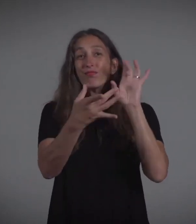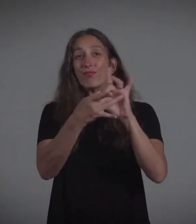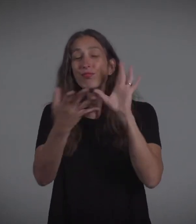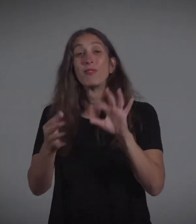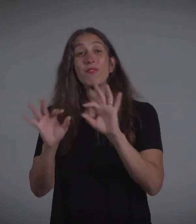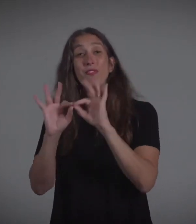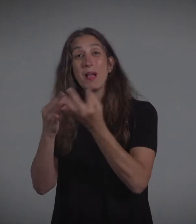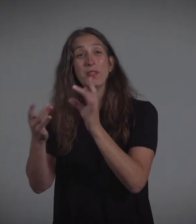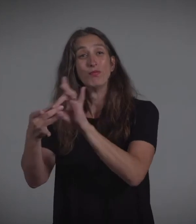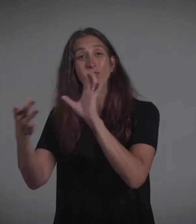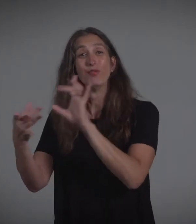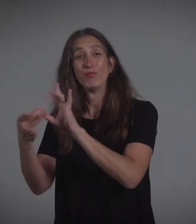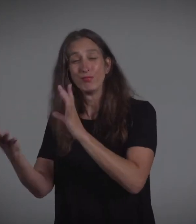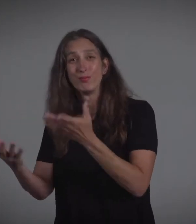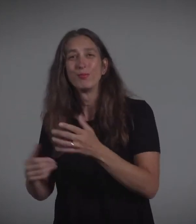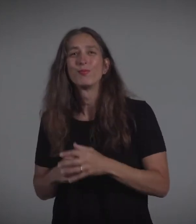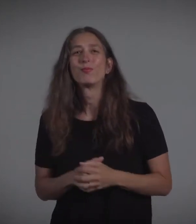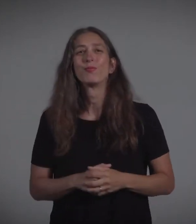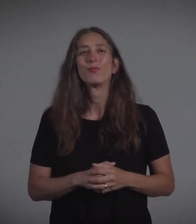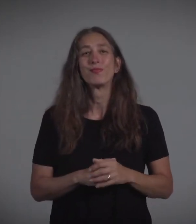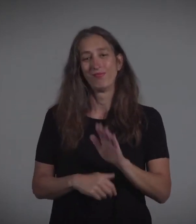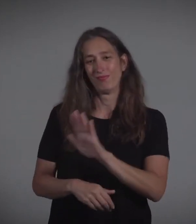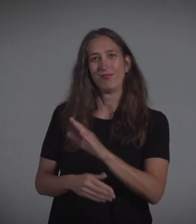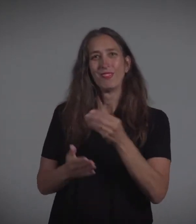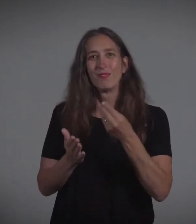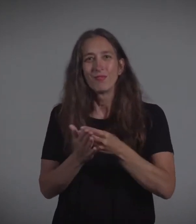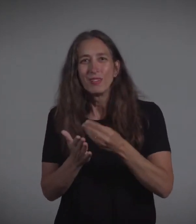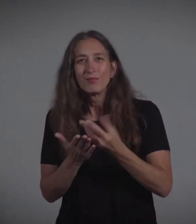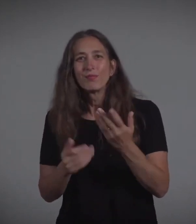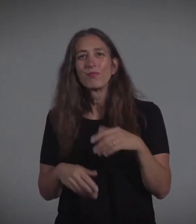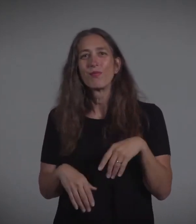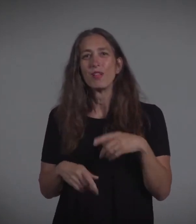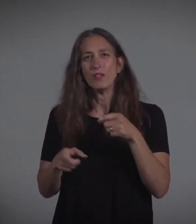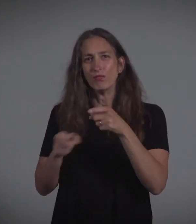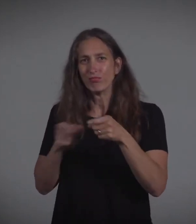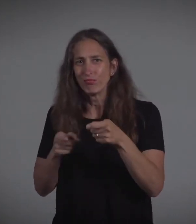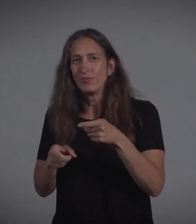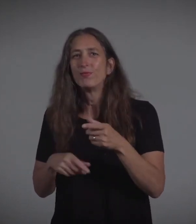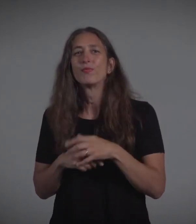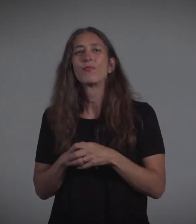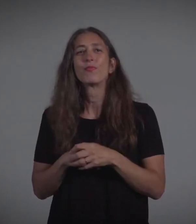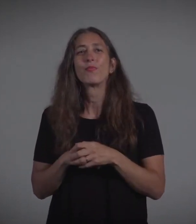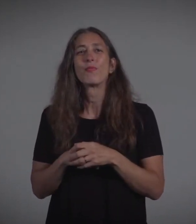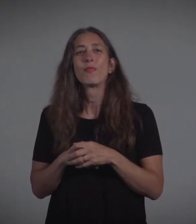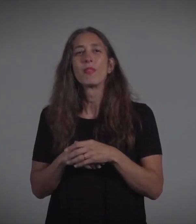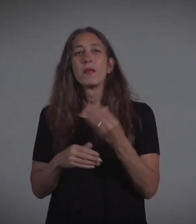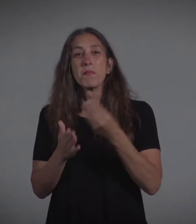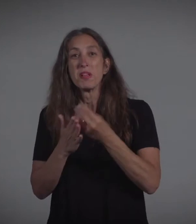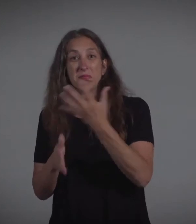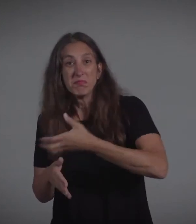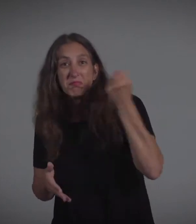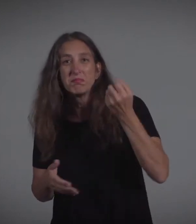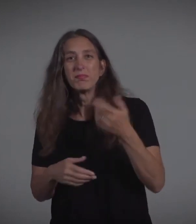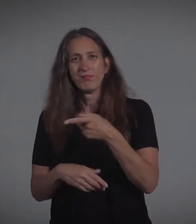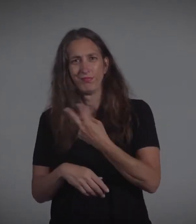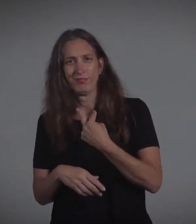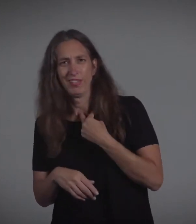Relationships with friends and family are lost. The abuser has control of the money, and this means the partner has no money of their own,